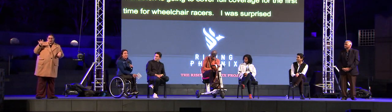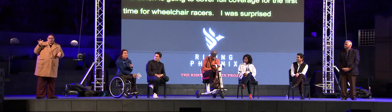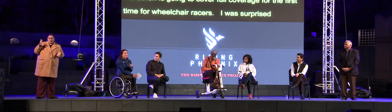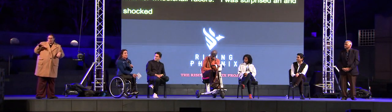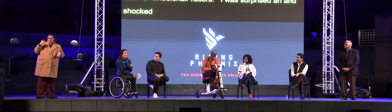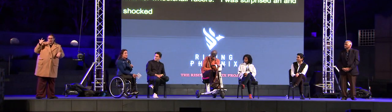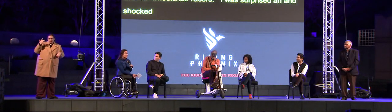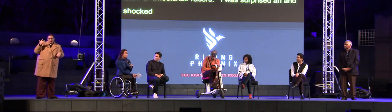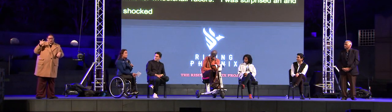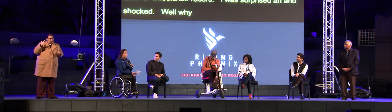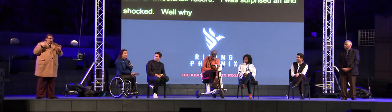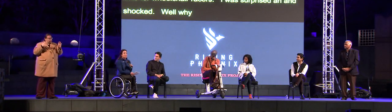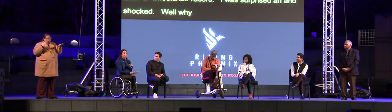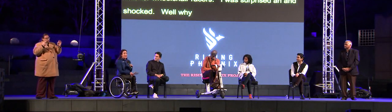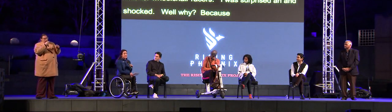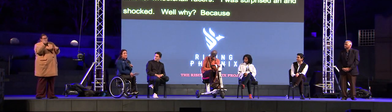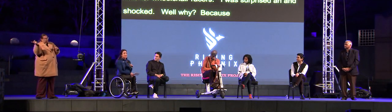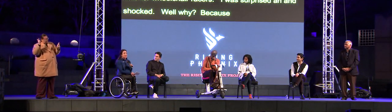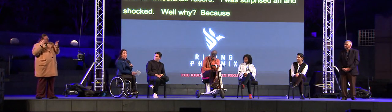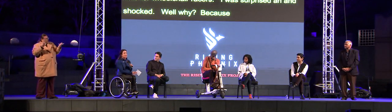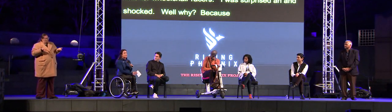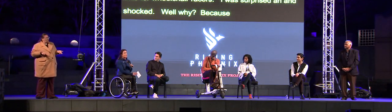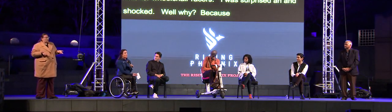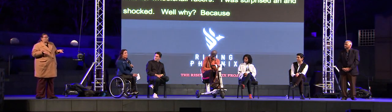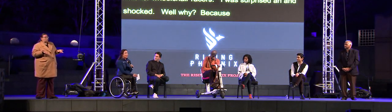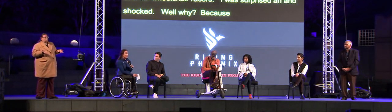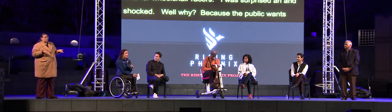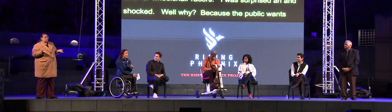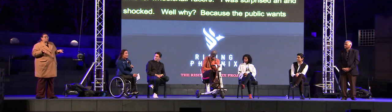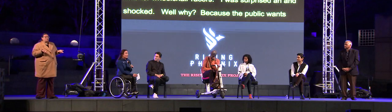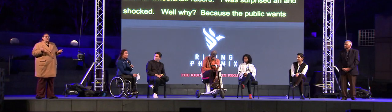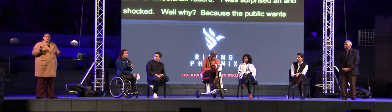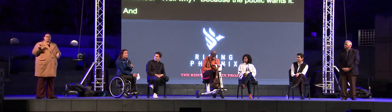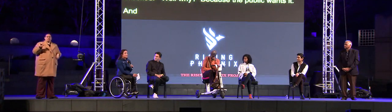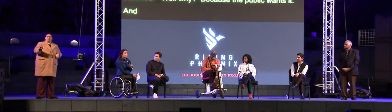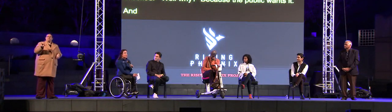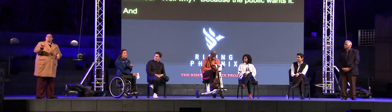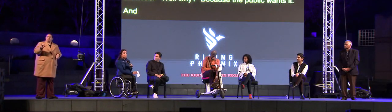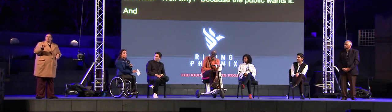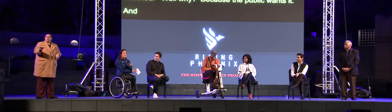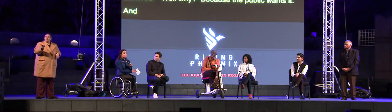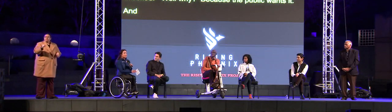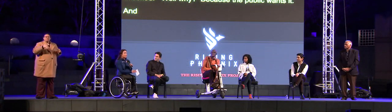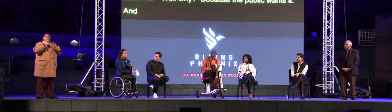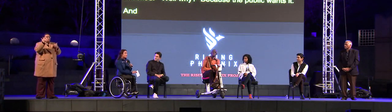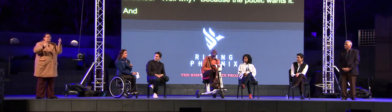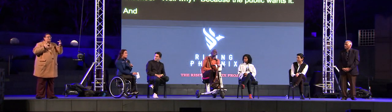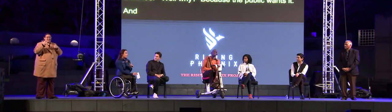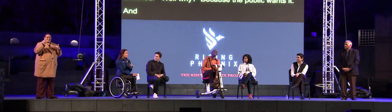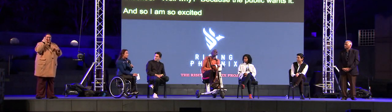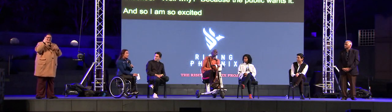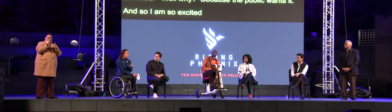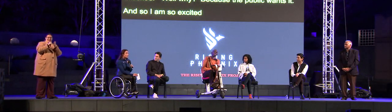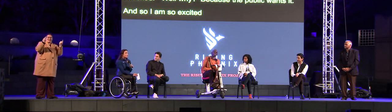And they said, because the public wants it. And so I am so excited to see that this is happening now,